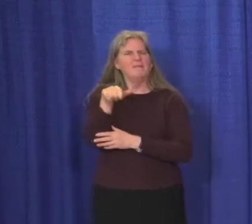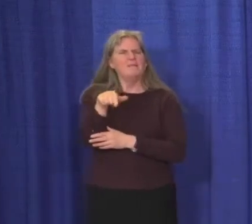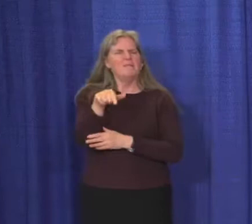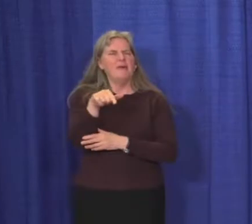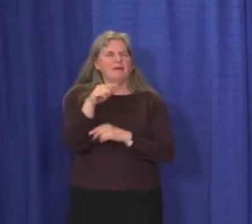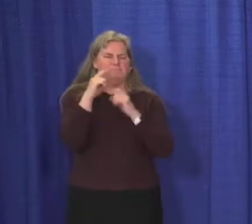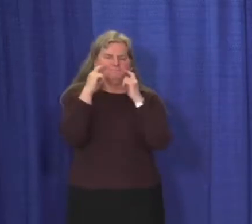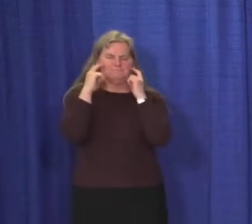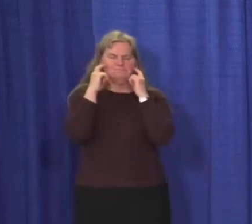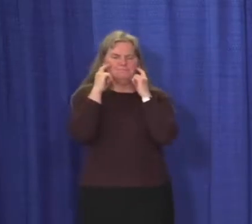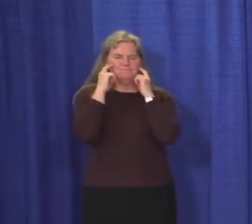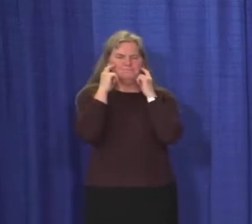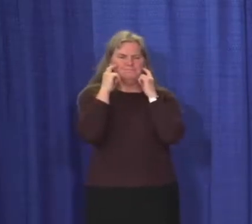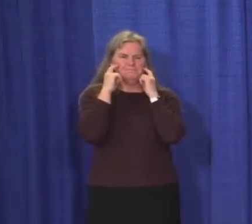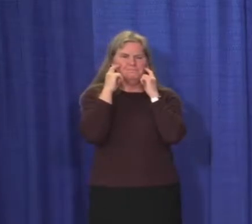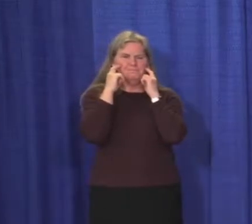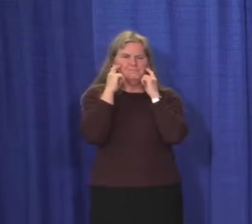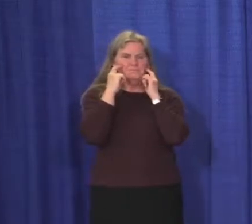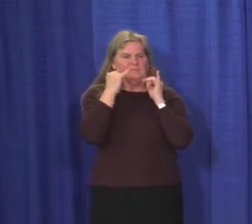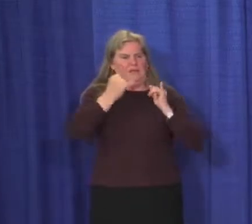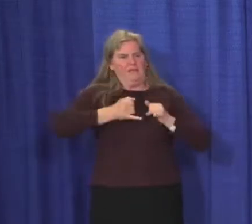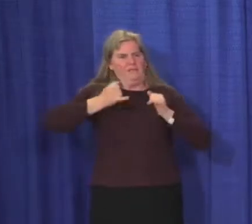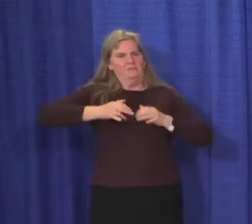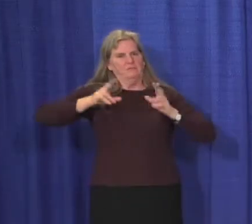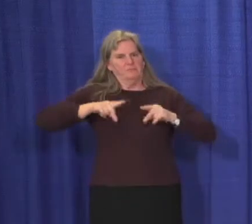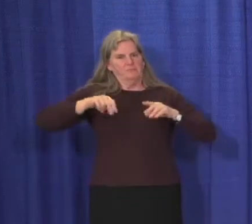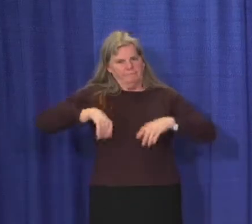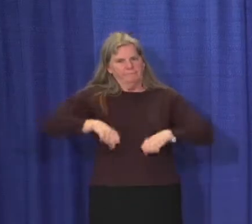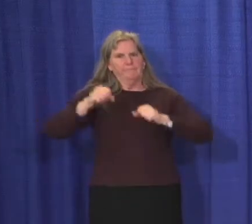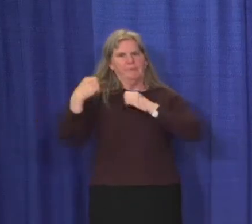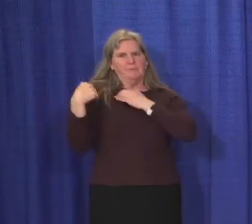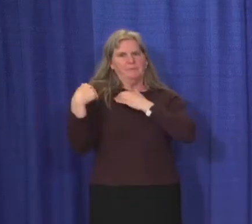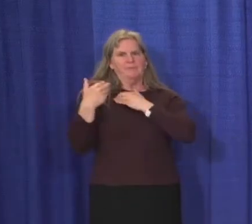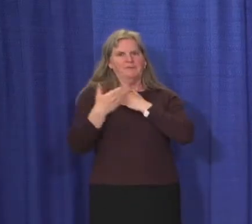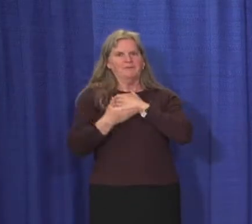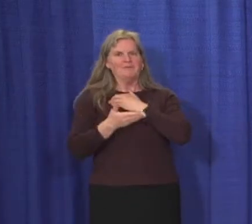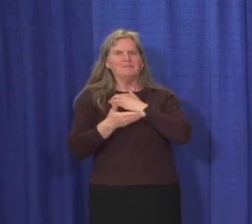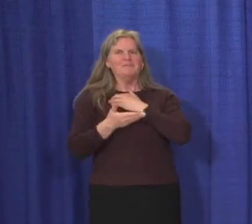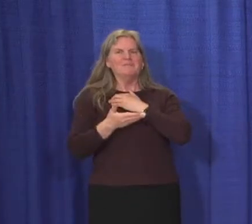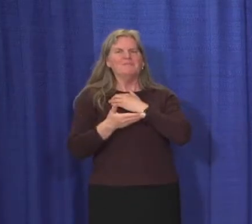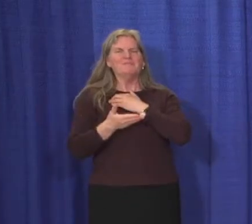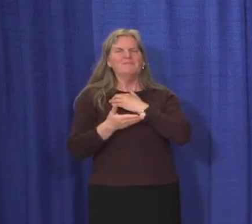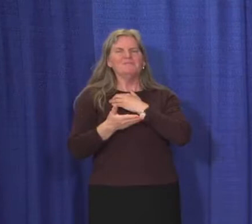individual action and it gives